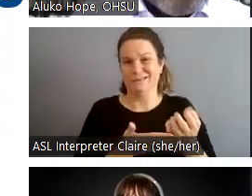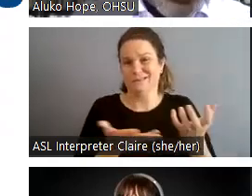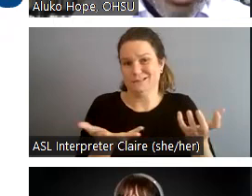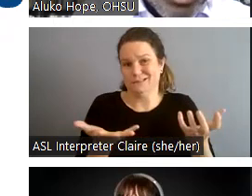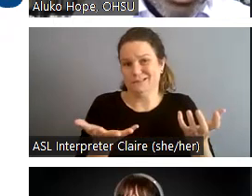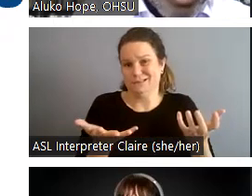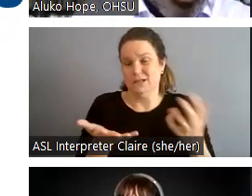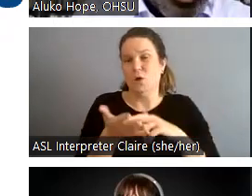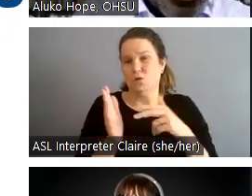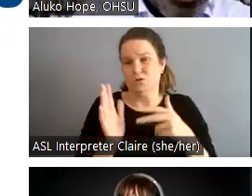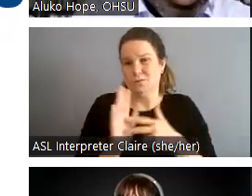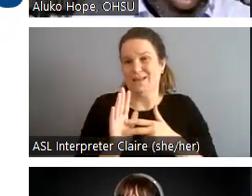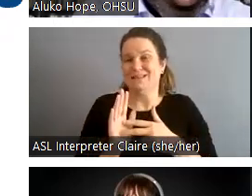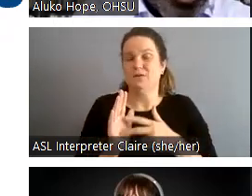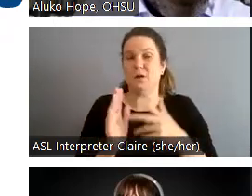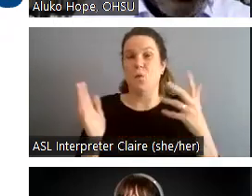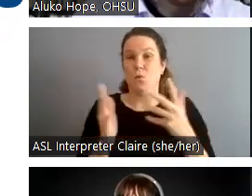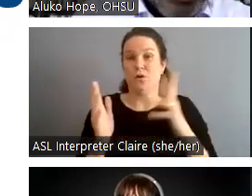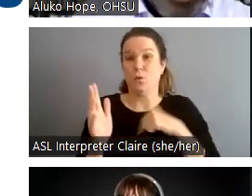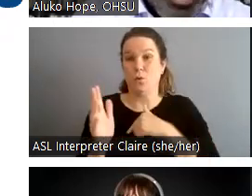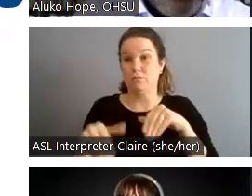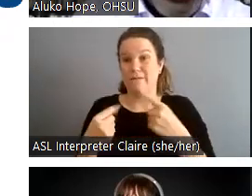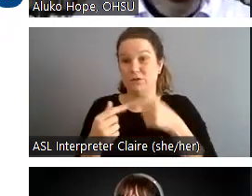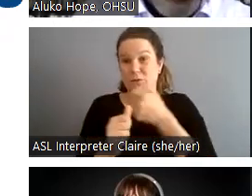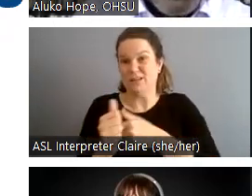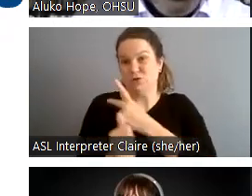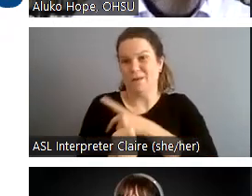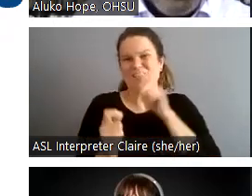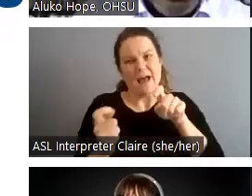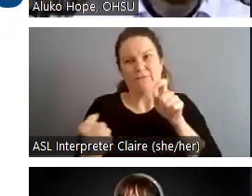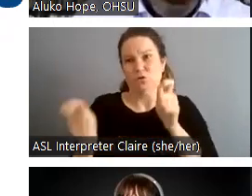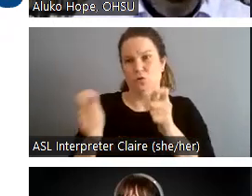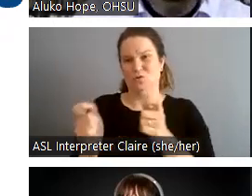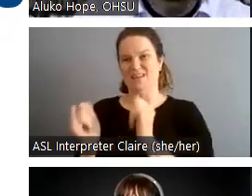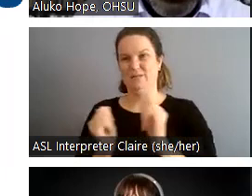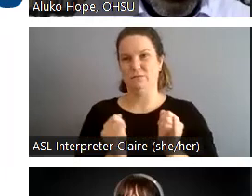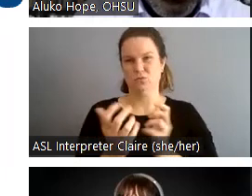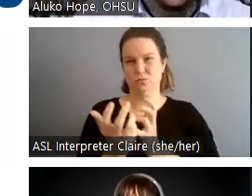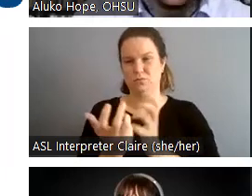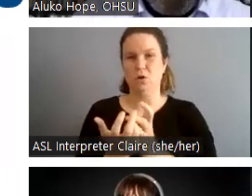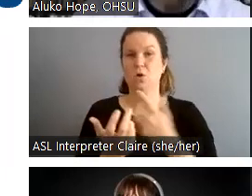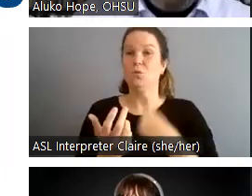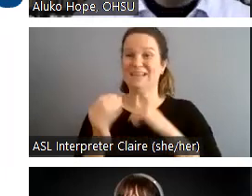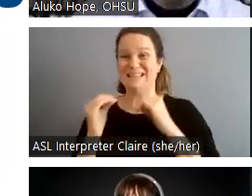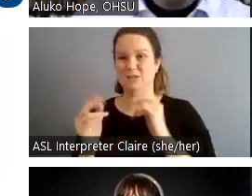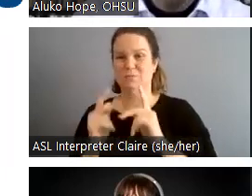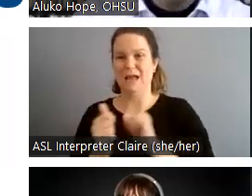individualizing a lot of what we do for each patient. We spend a lot of time teaching patients how to manage, how to